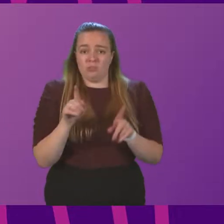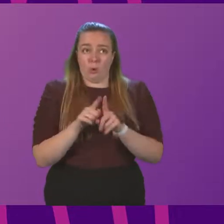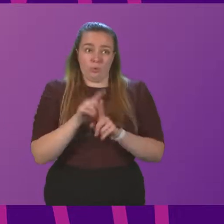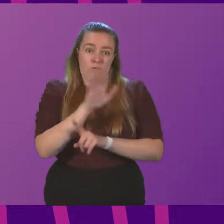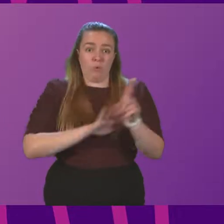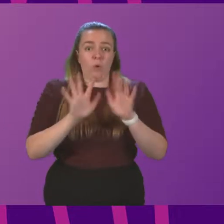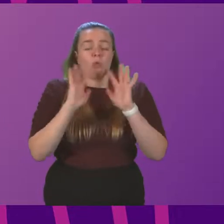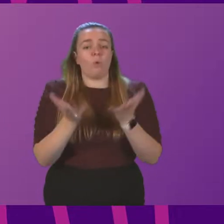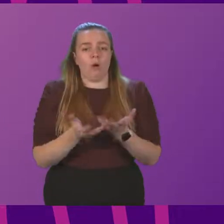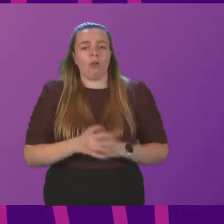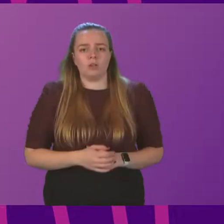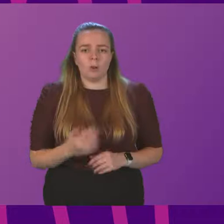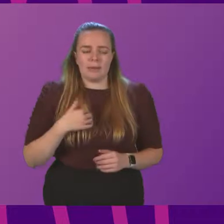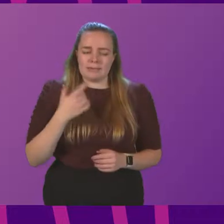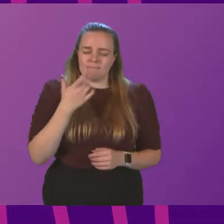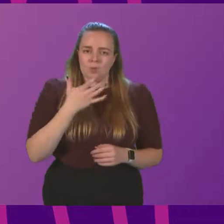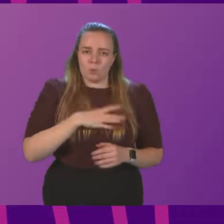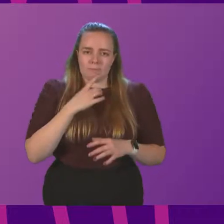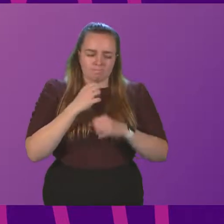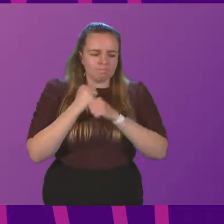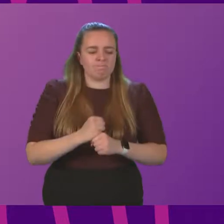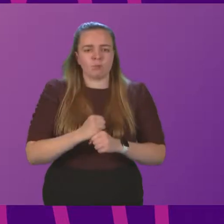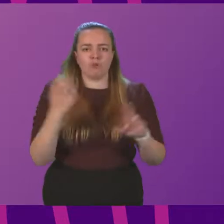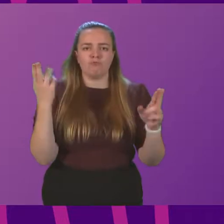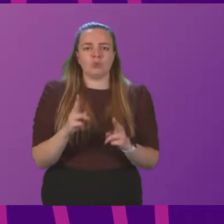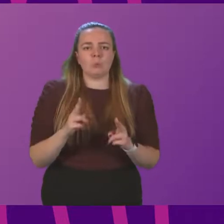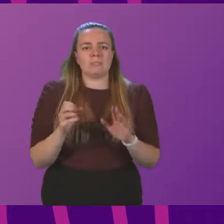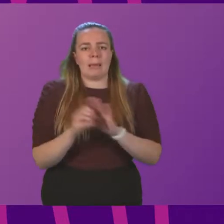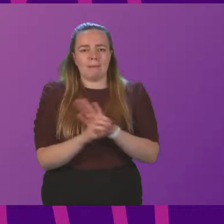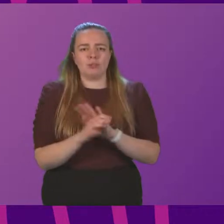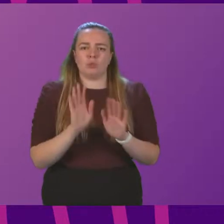as we look to see hard commitments on reducing emissions, climate finance